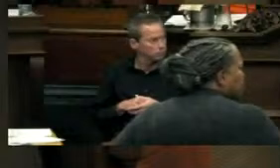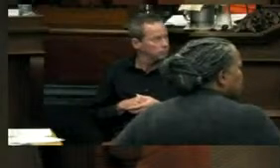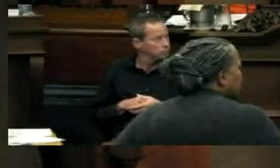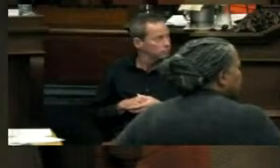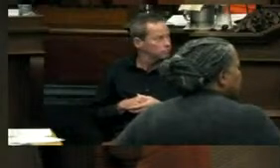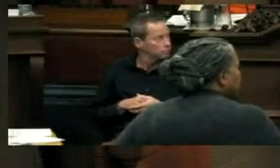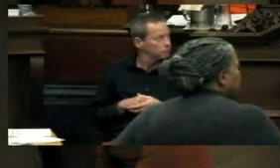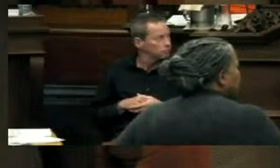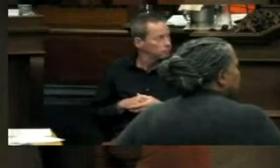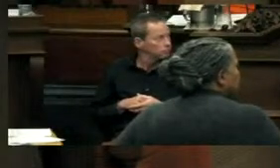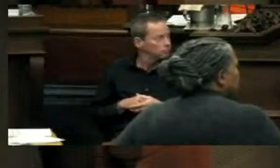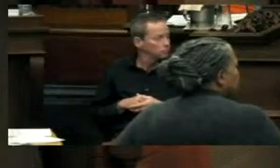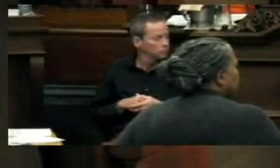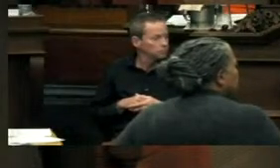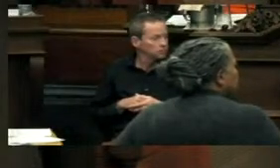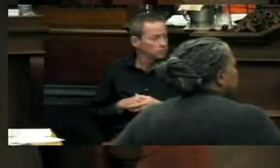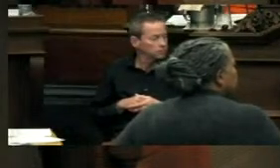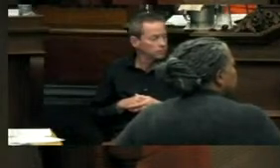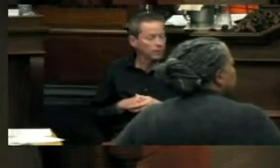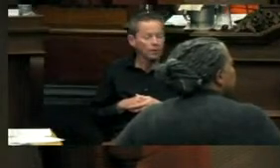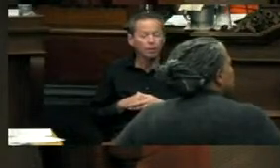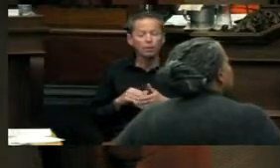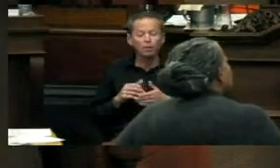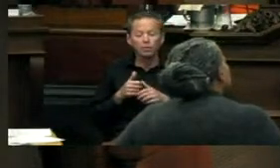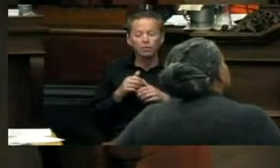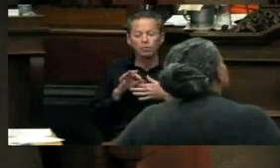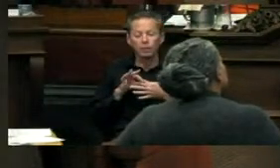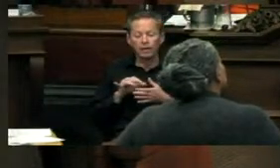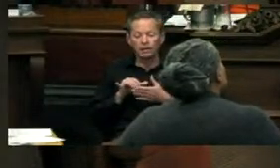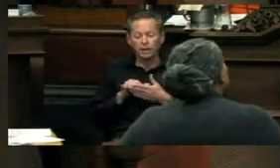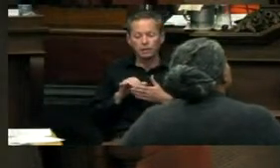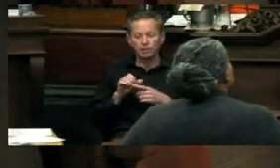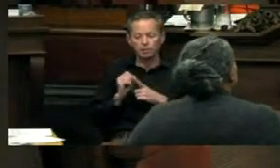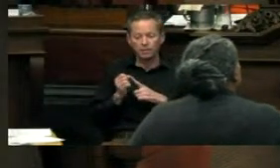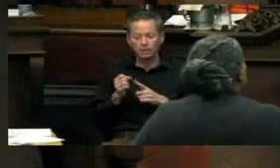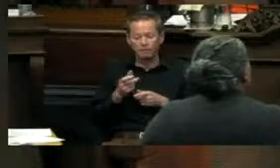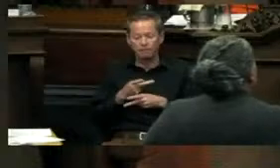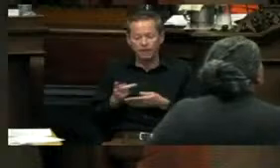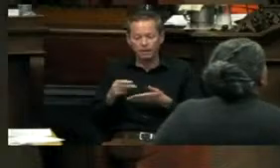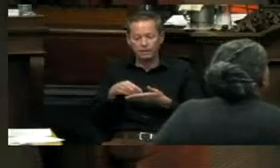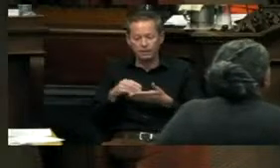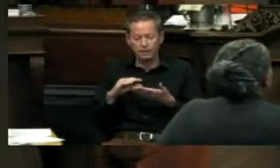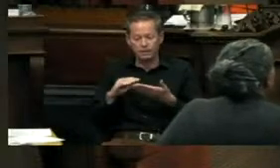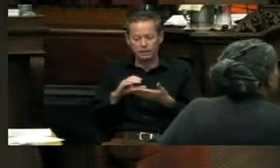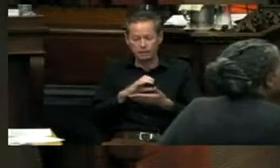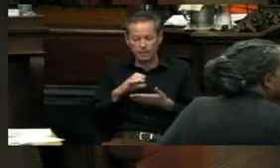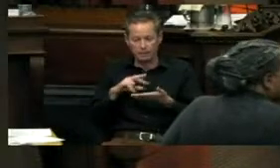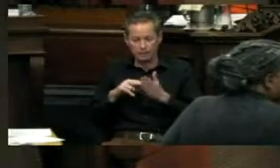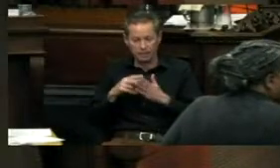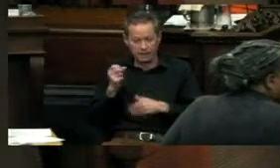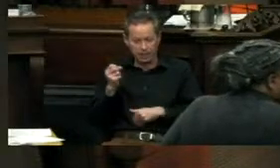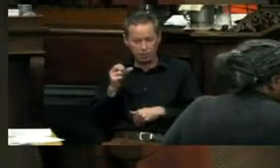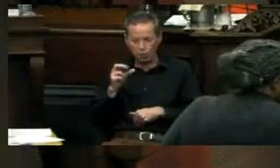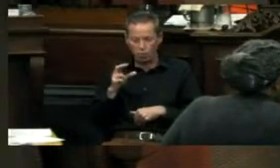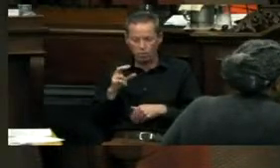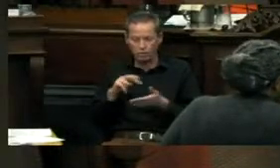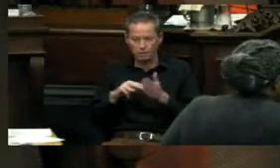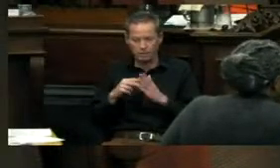a whole would would fail. Right. And then and then it would and under so then under that